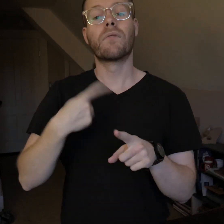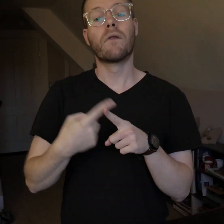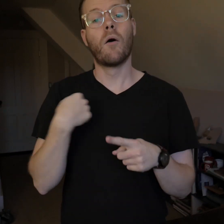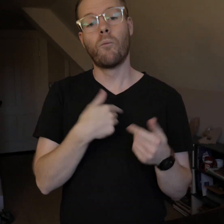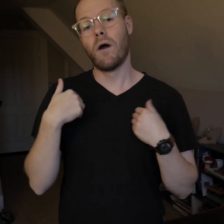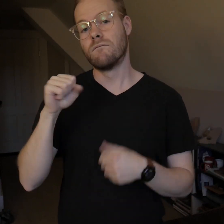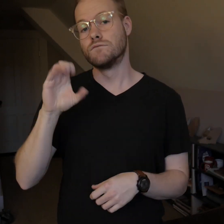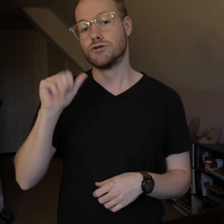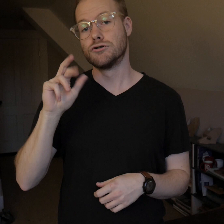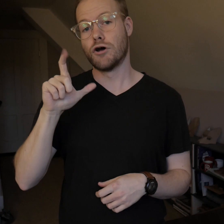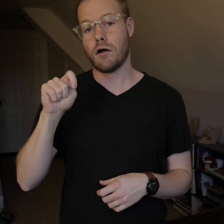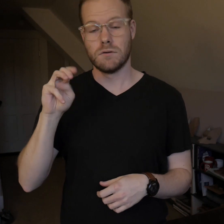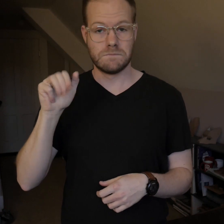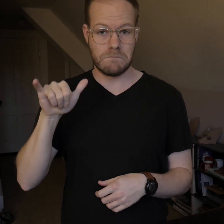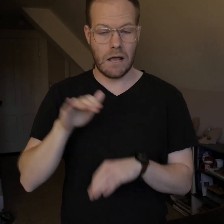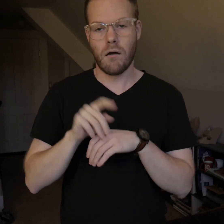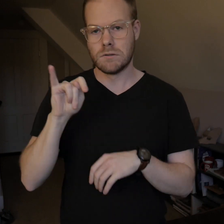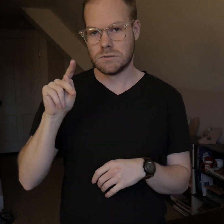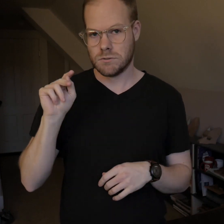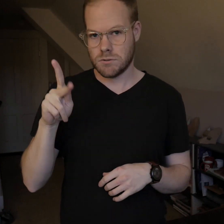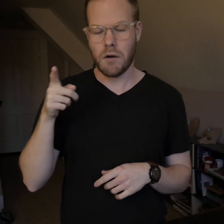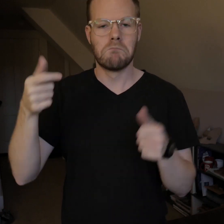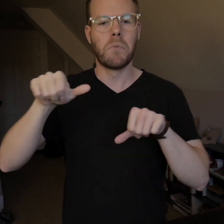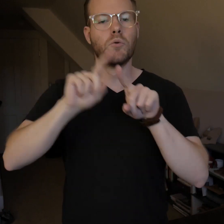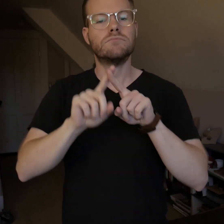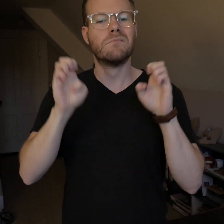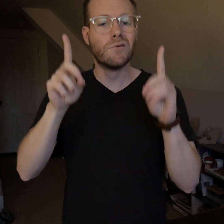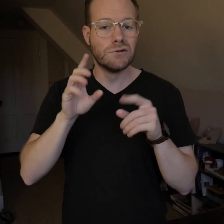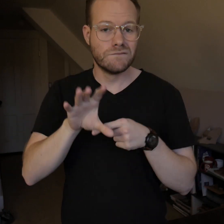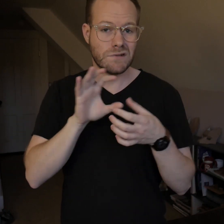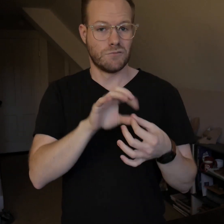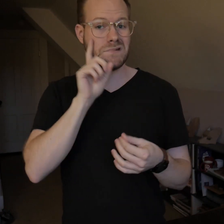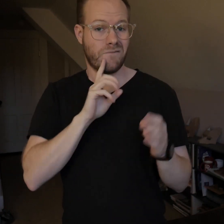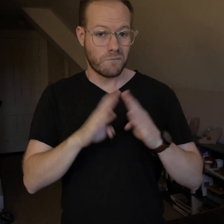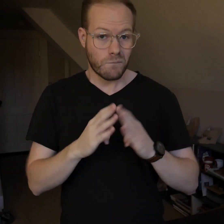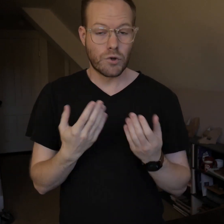Then we have Scarlet May on TikTok, she posts educational videos about the deaf community,